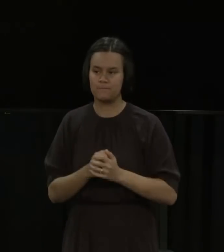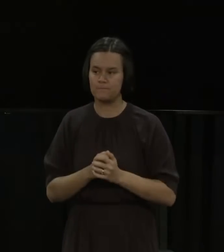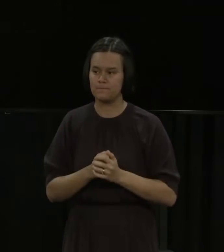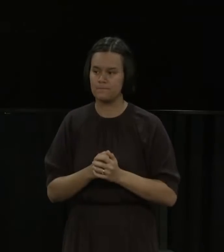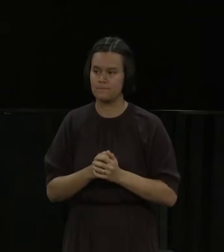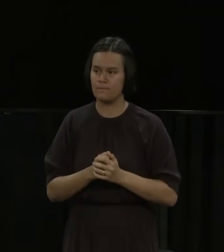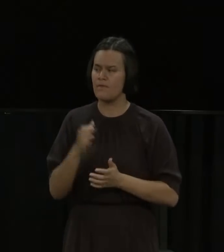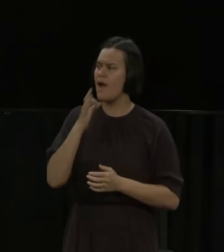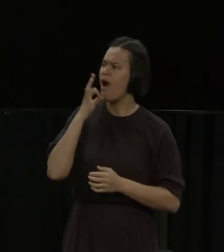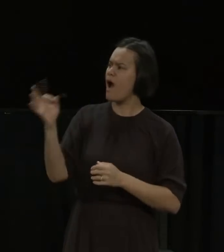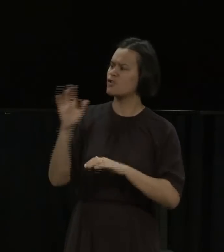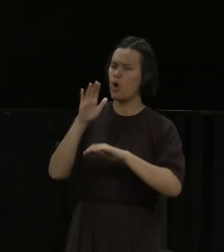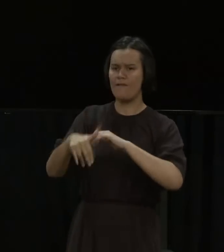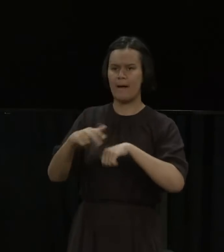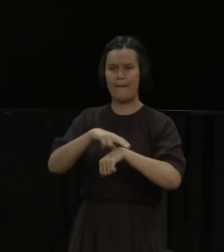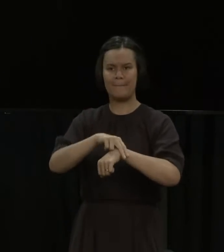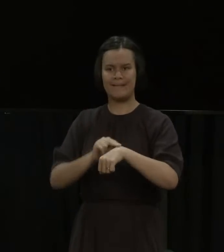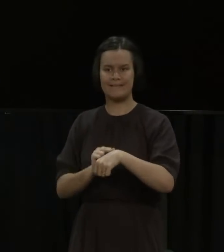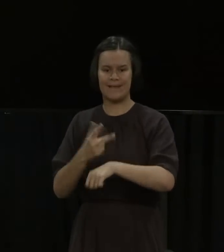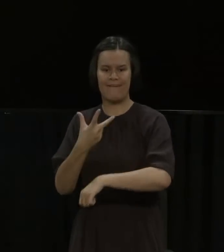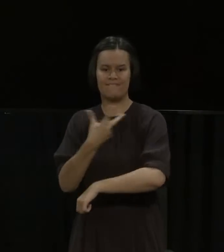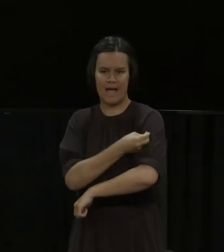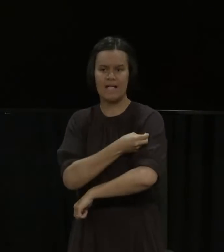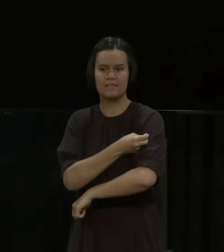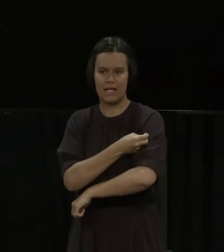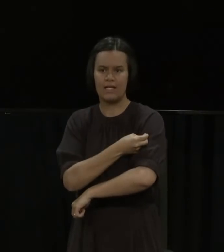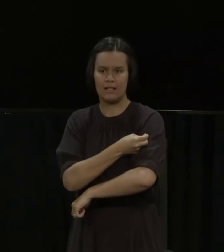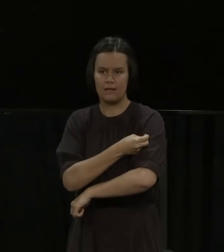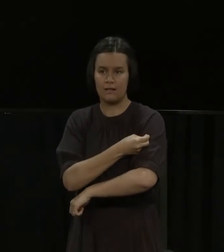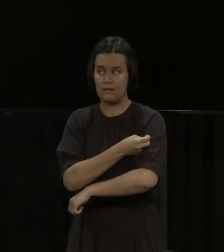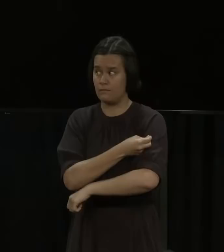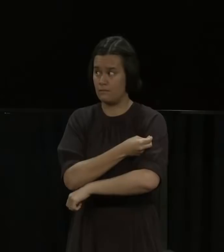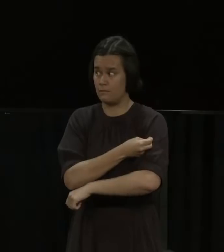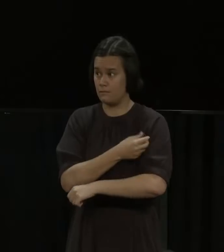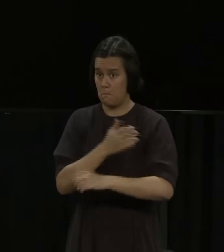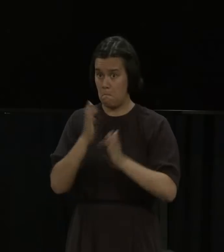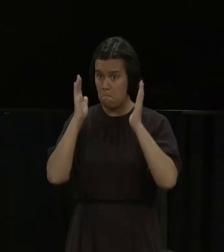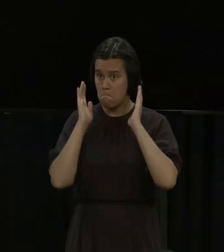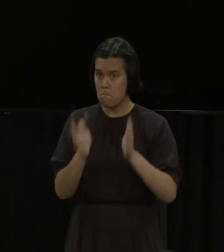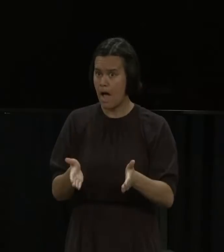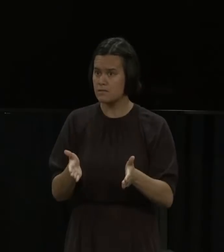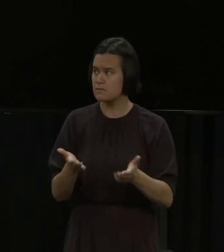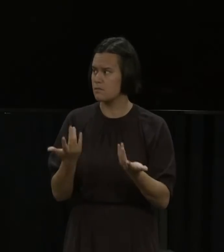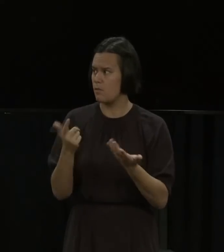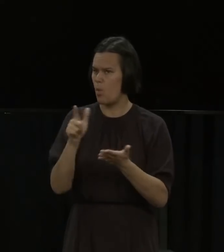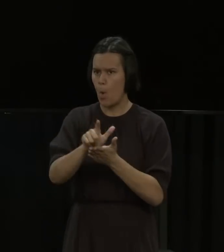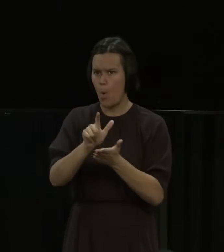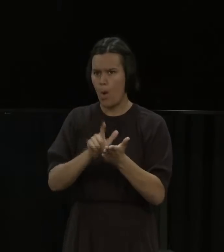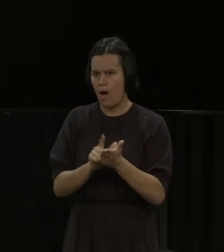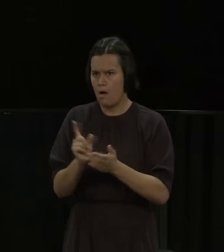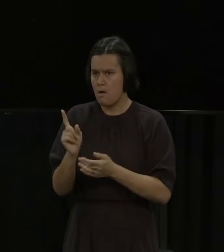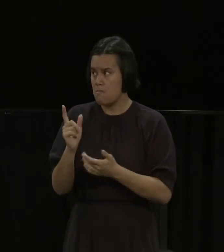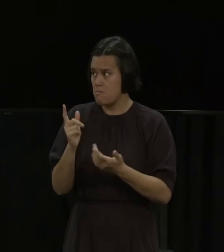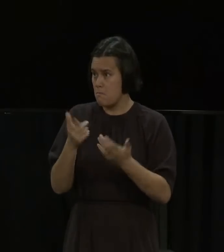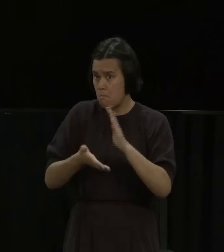I were advised they were resolved last night, so people may have to wait a little bit but they should be able to get through and I should be able to get their answers through that number. Finally, police vaccines.